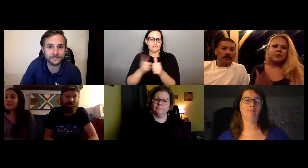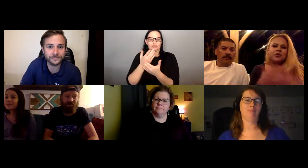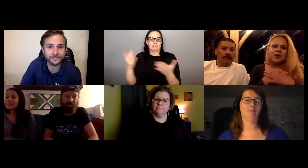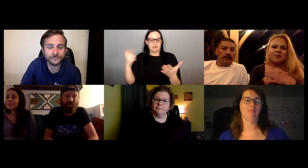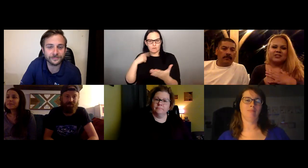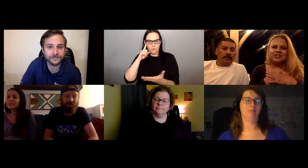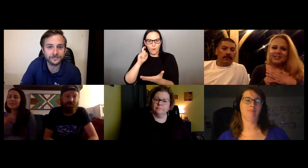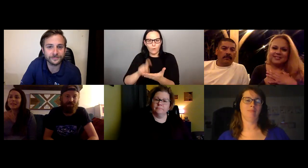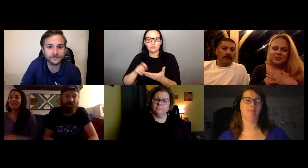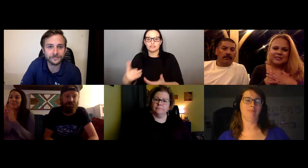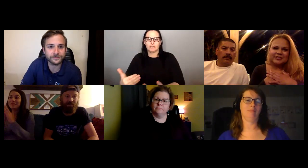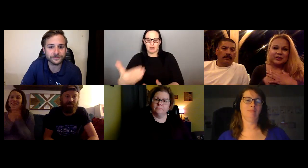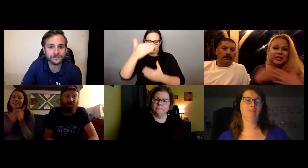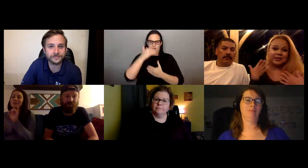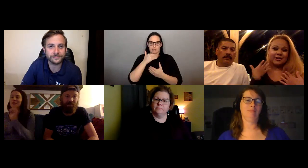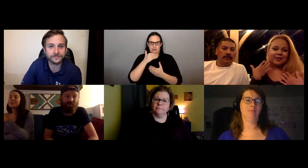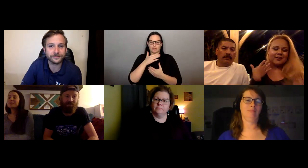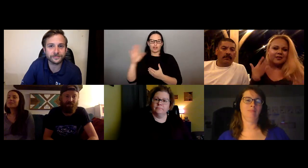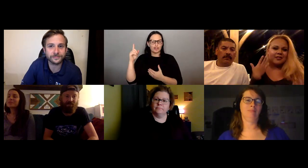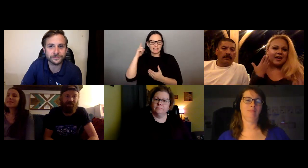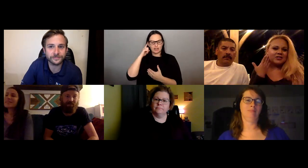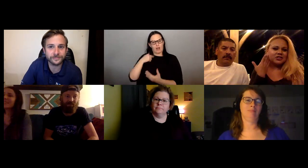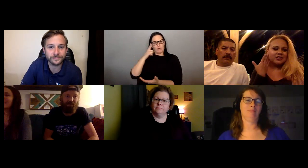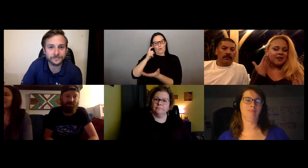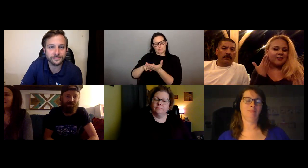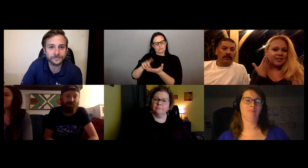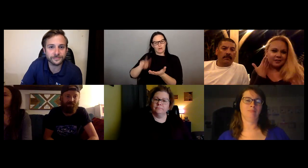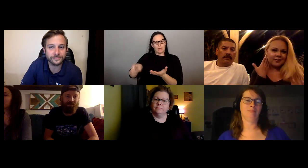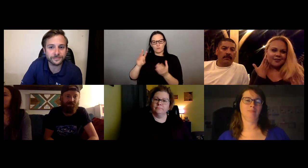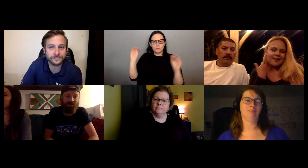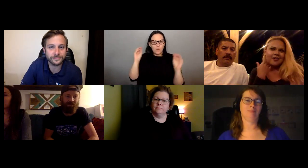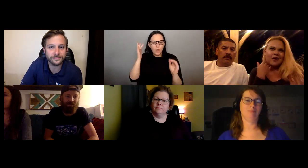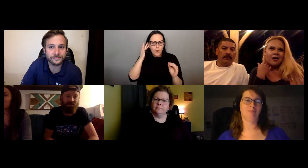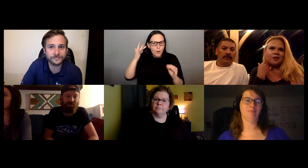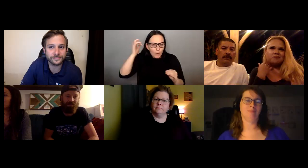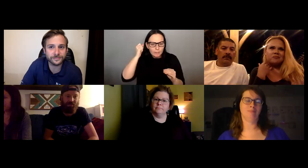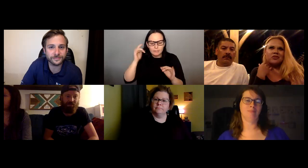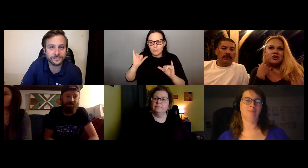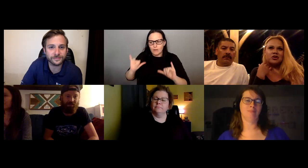her on my chest was her ear that she did not have an ear um the